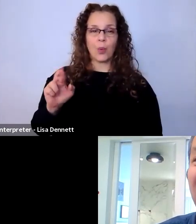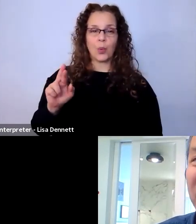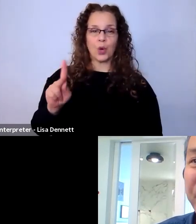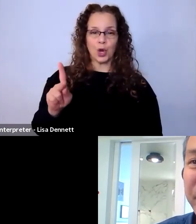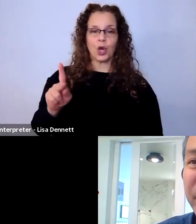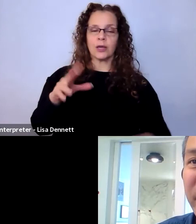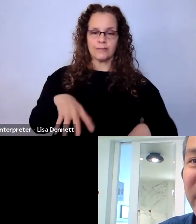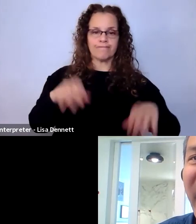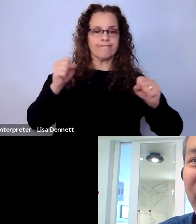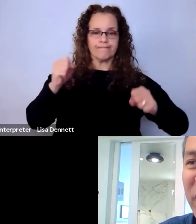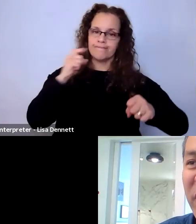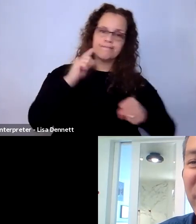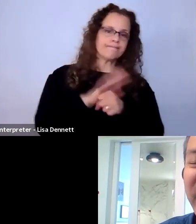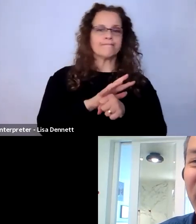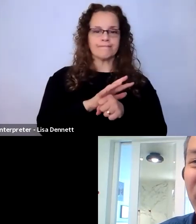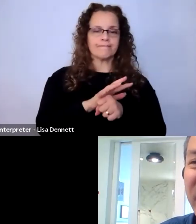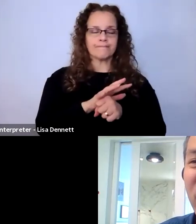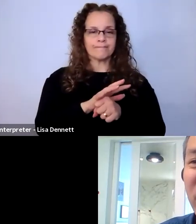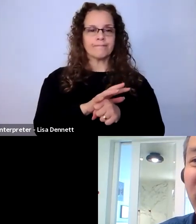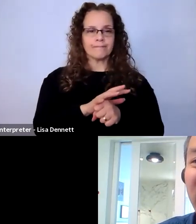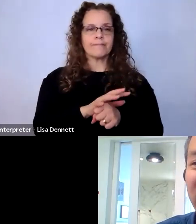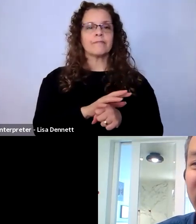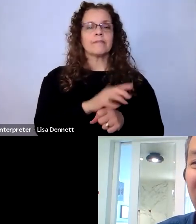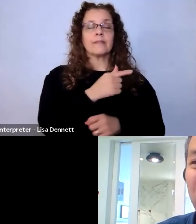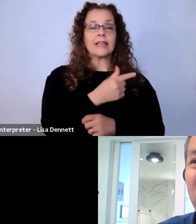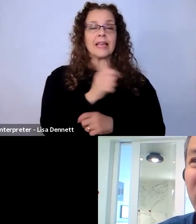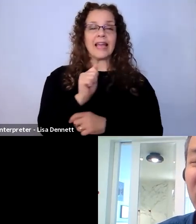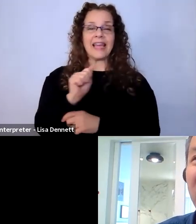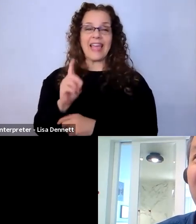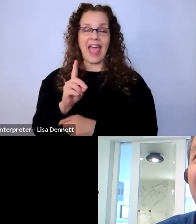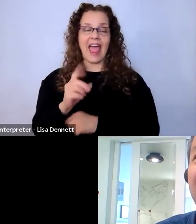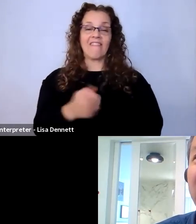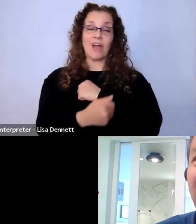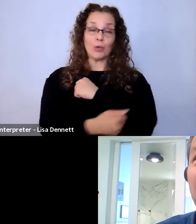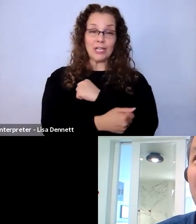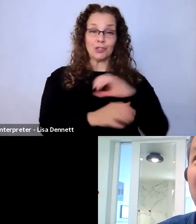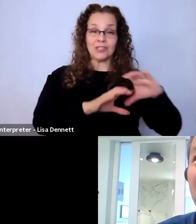That, which is the gap foundation that which is the ember js